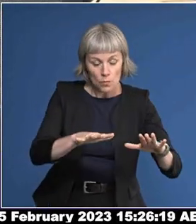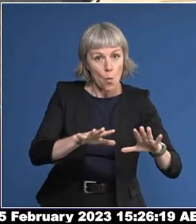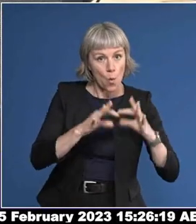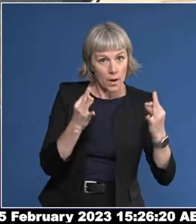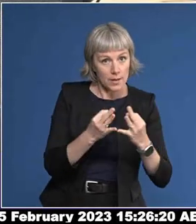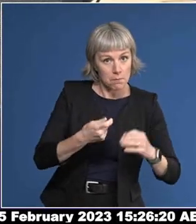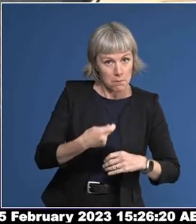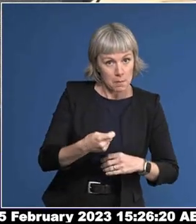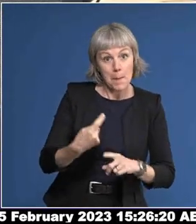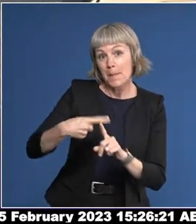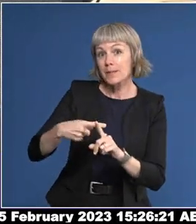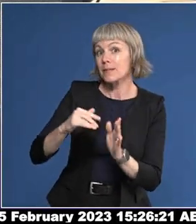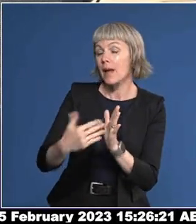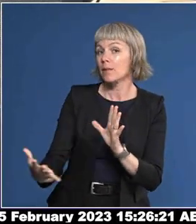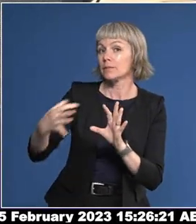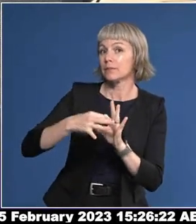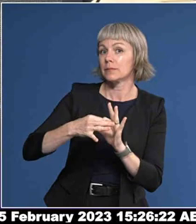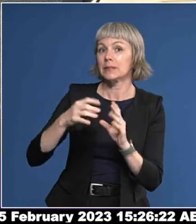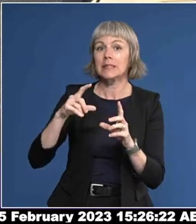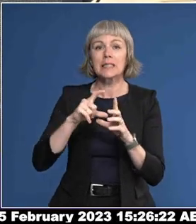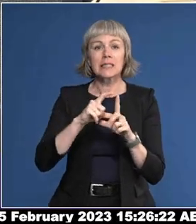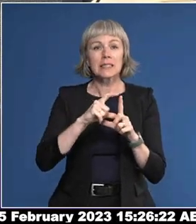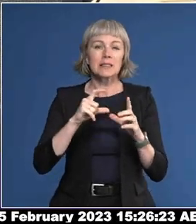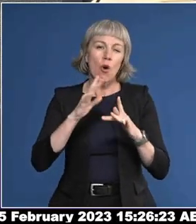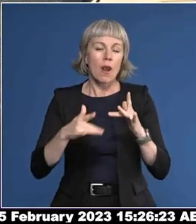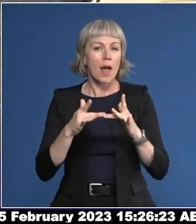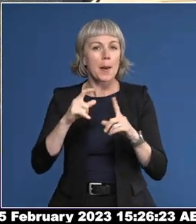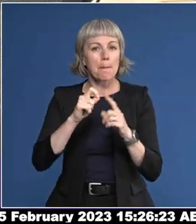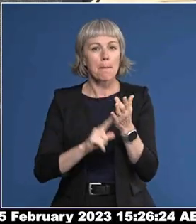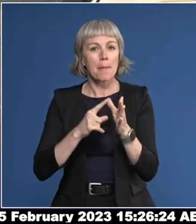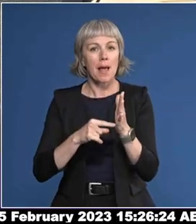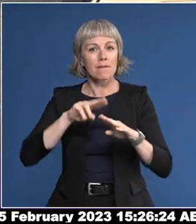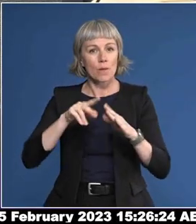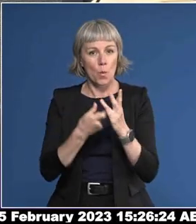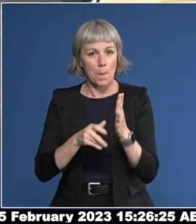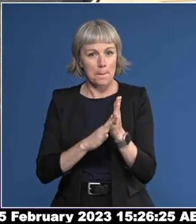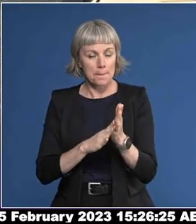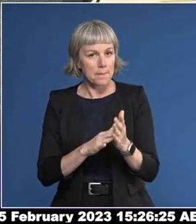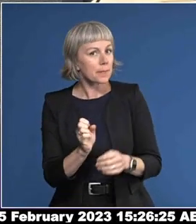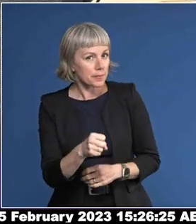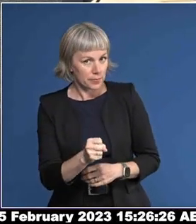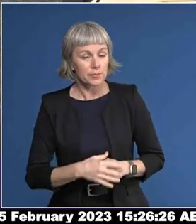Yes. MS DOWSETT: In addition to your members, NDS has the National Disability